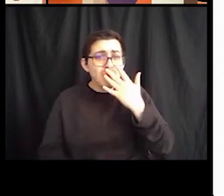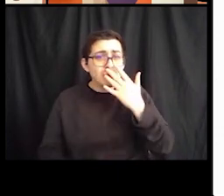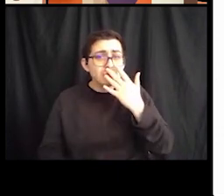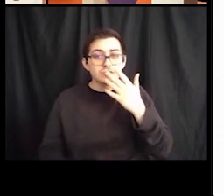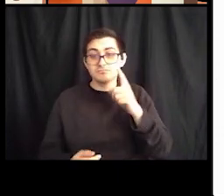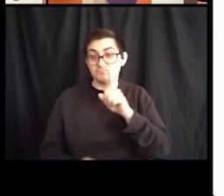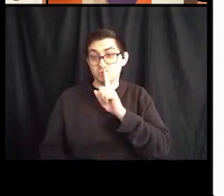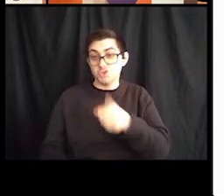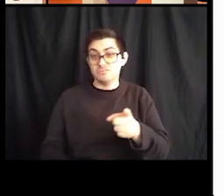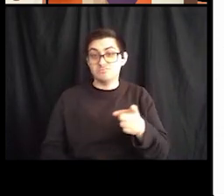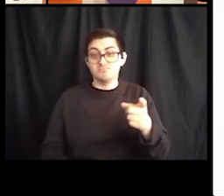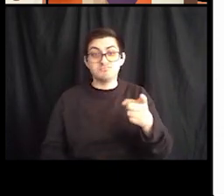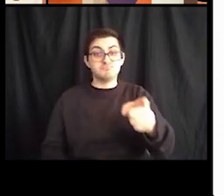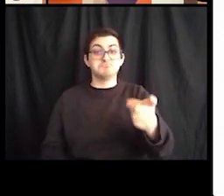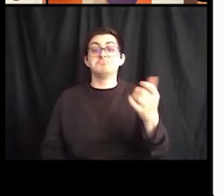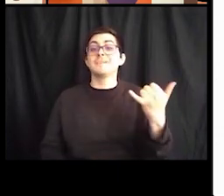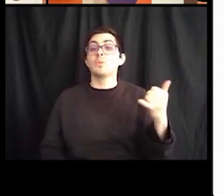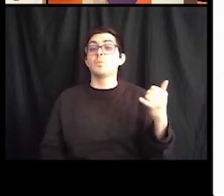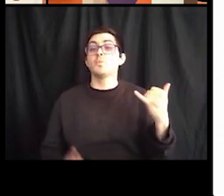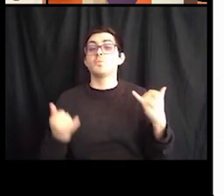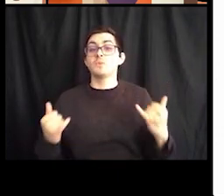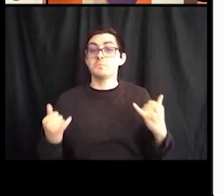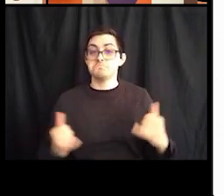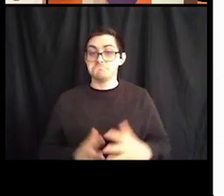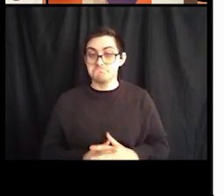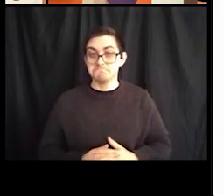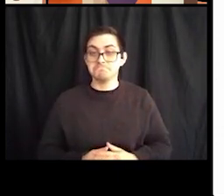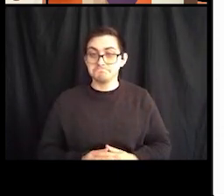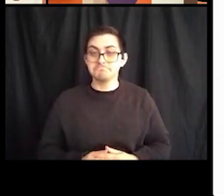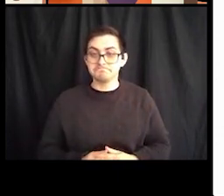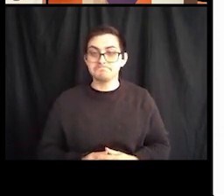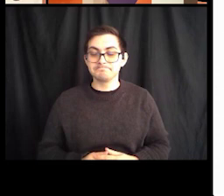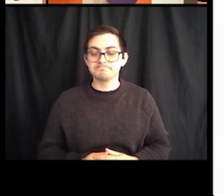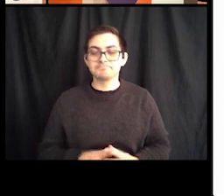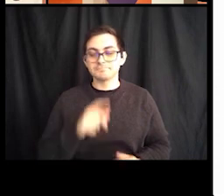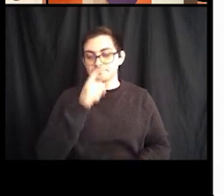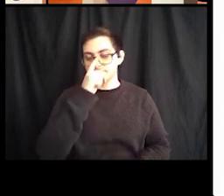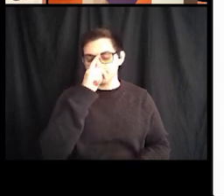Awesome. Yeah and then you can also toggle this button here